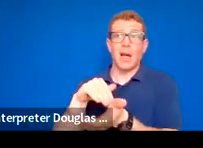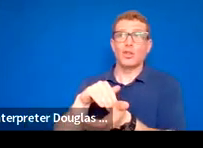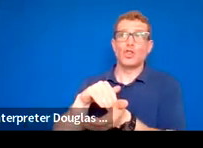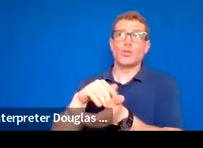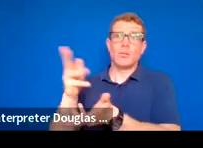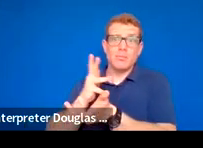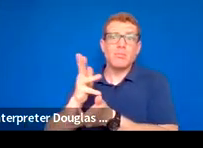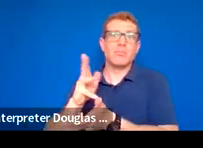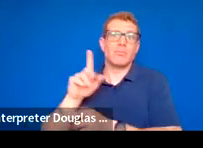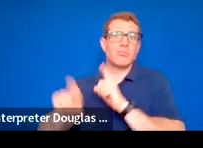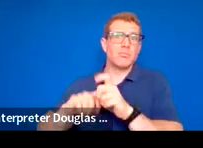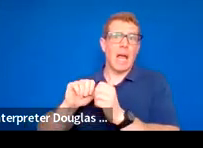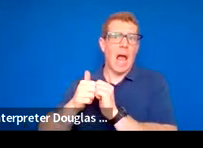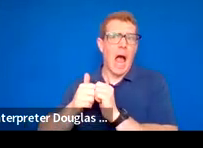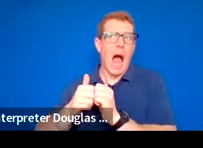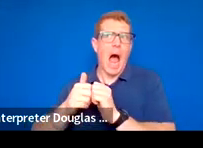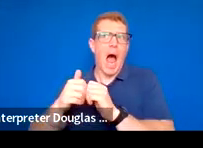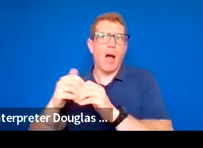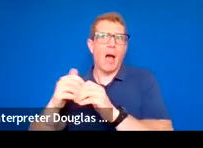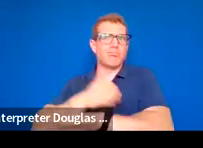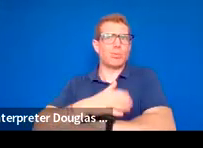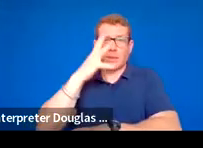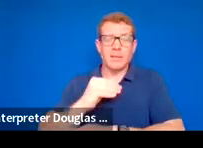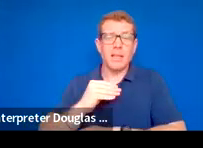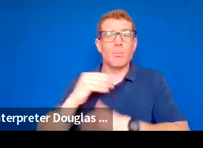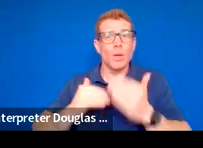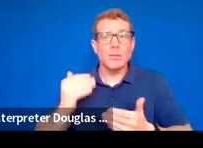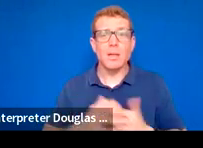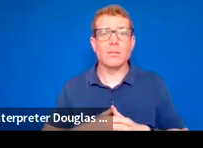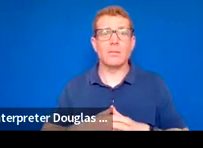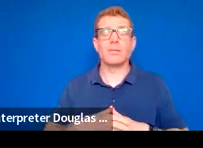Okay, alcohol caffeine nicotine day sleeping.